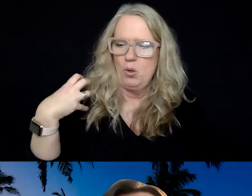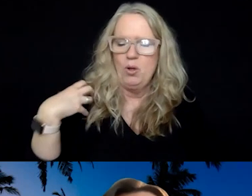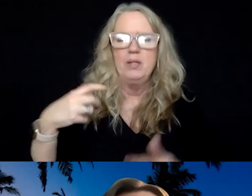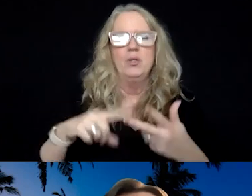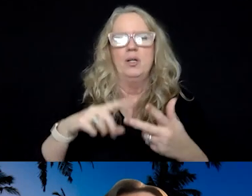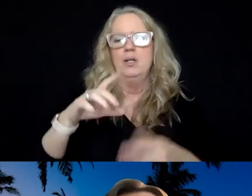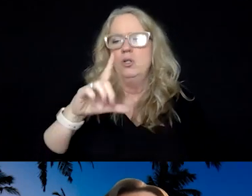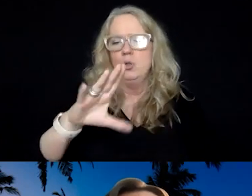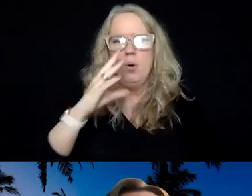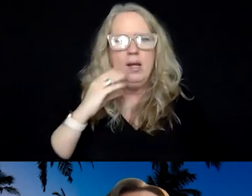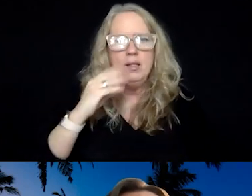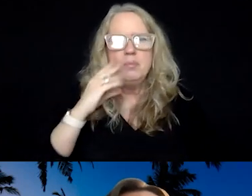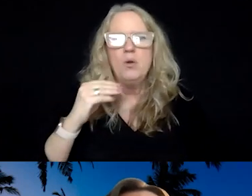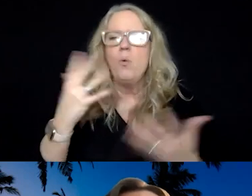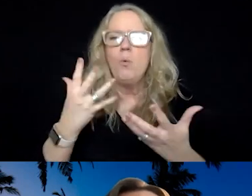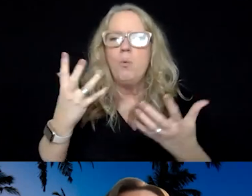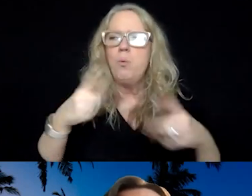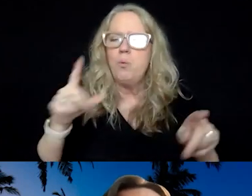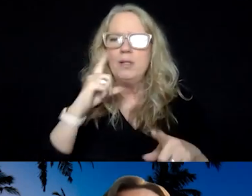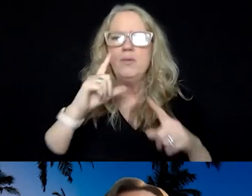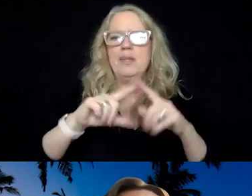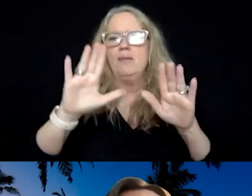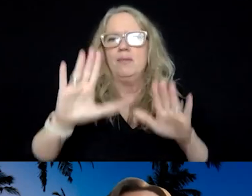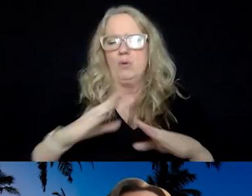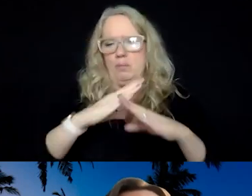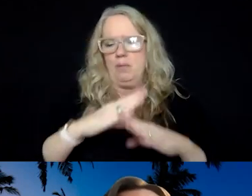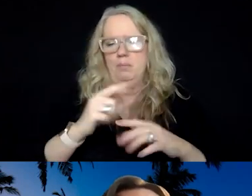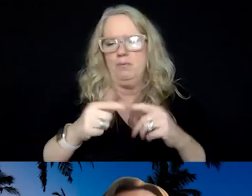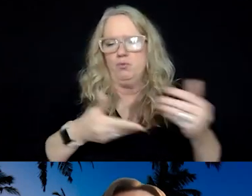EXPERIENCE -- WHAT IS THE GREATEST BARRIER WITH HIGHER PEERS WITH